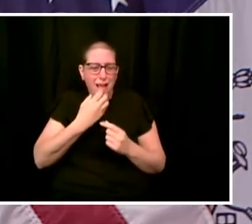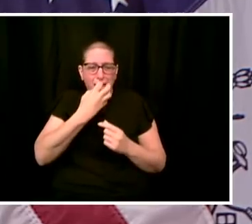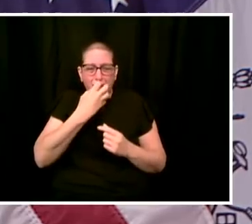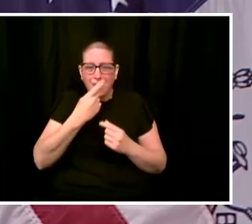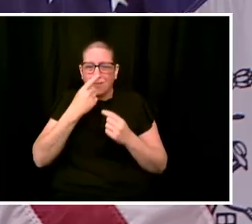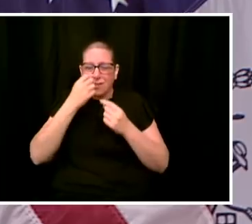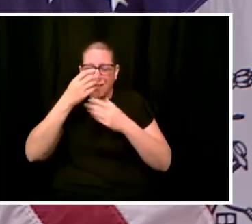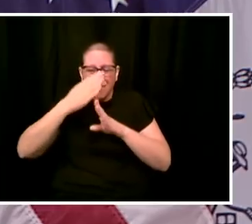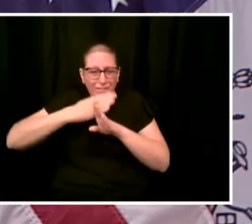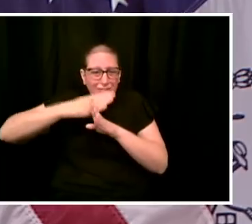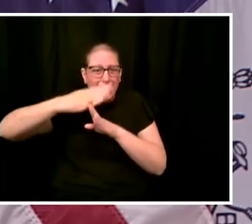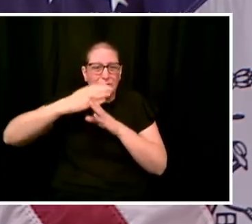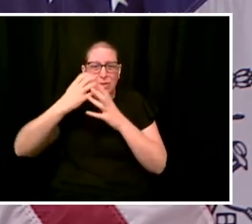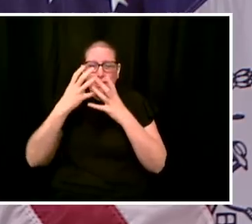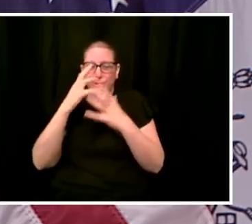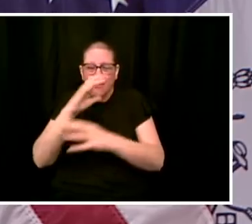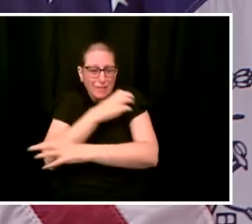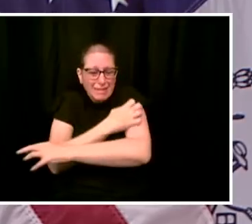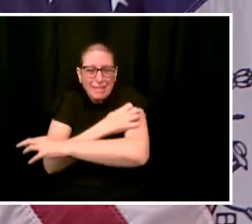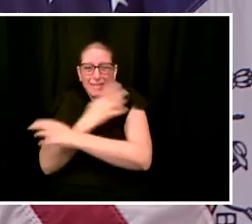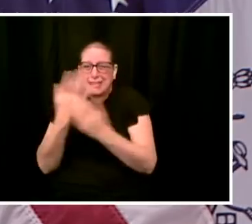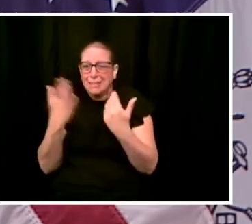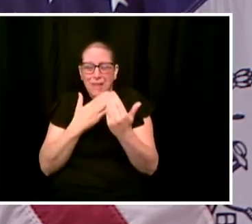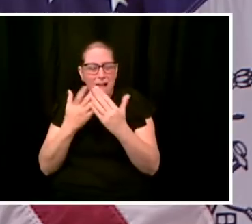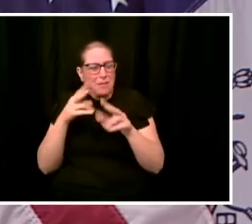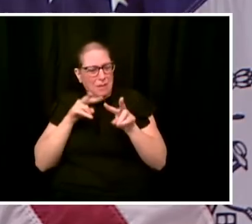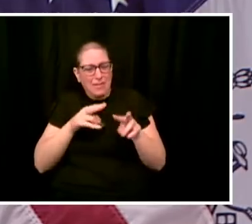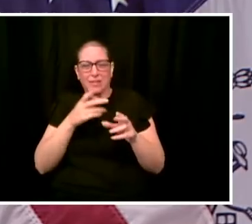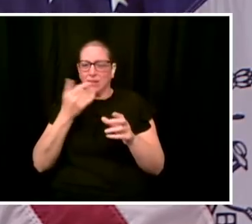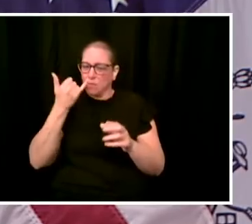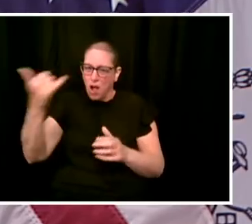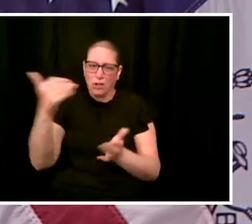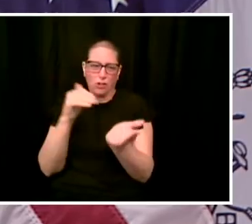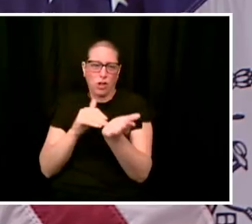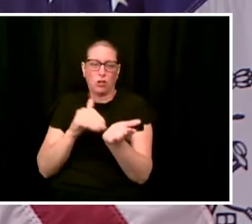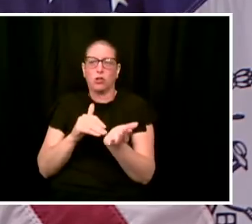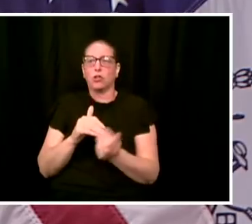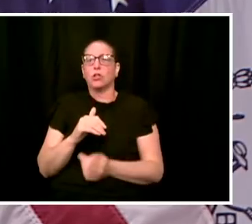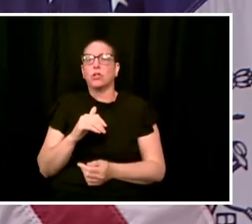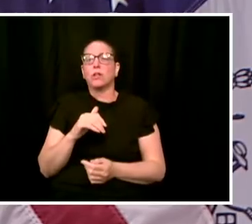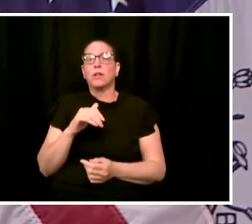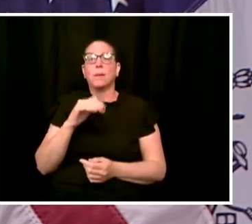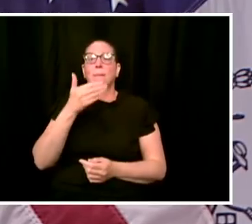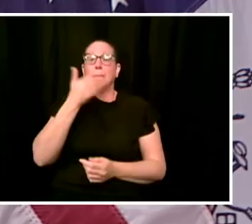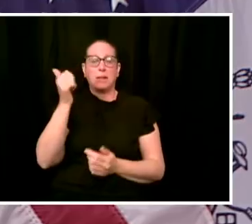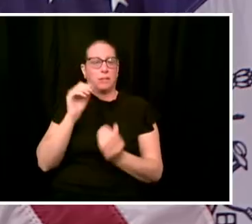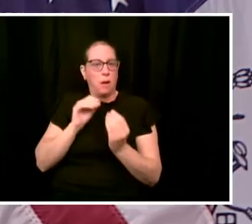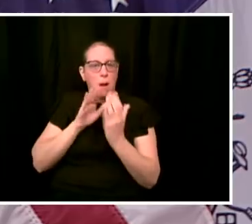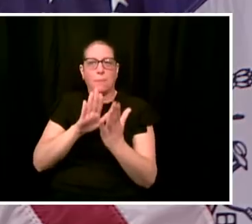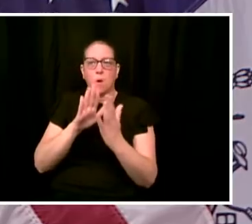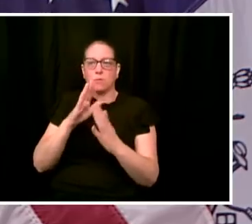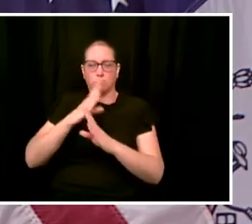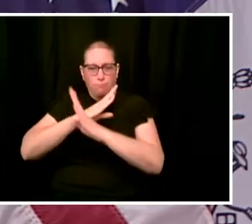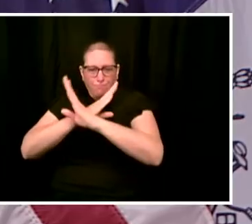SEE THEIR CHILDREN WITH THESE SYMPTOMS. I WANT TO REALLY EMPHASIZ EHO WWE HAVE THE BEST CHANCE OF